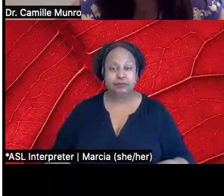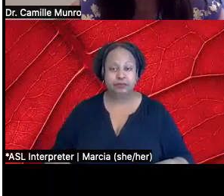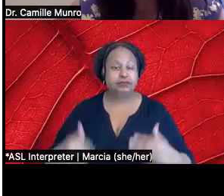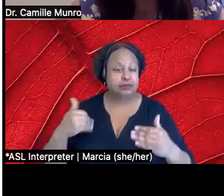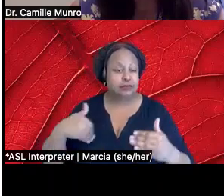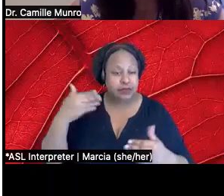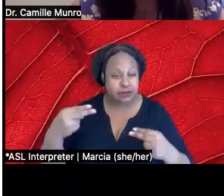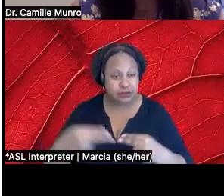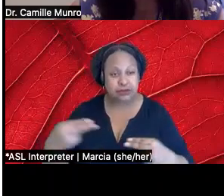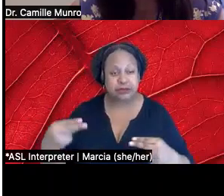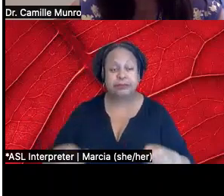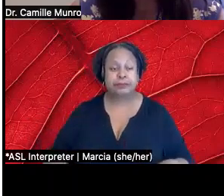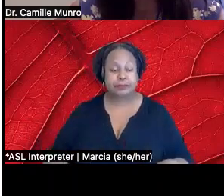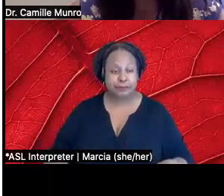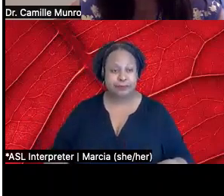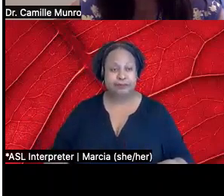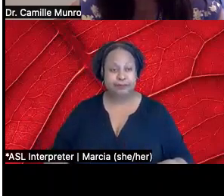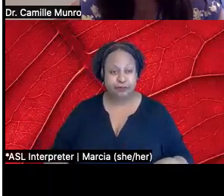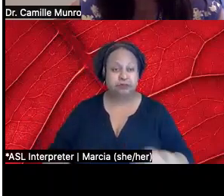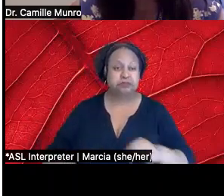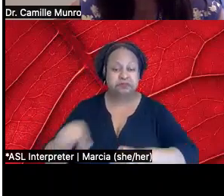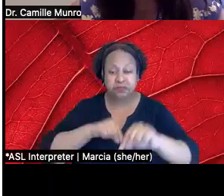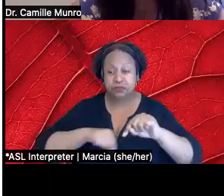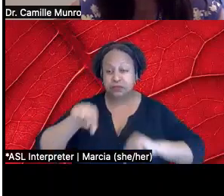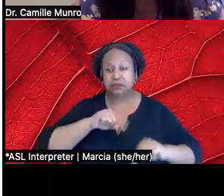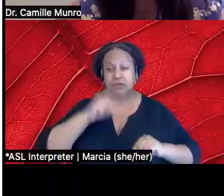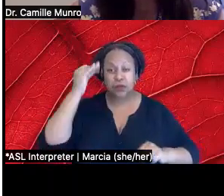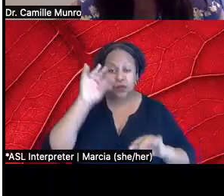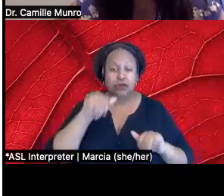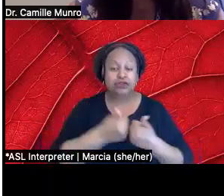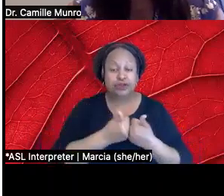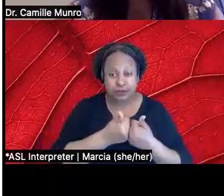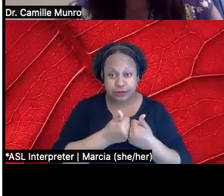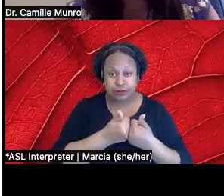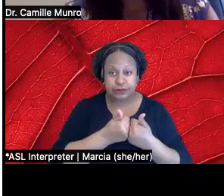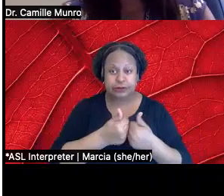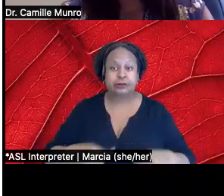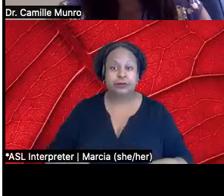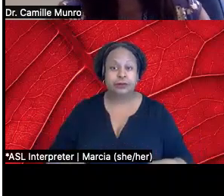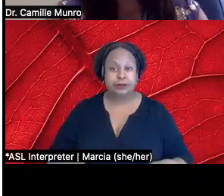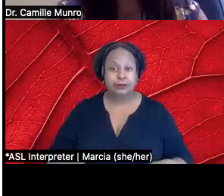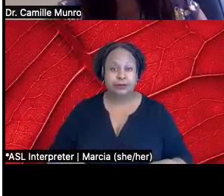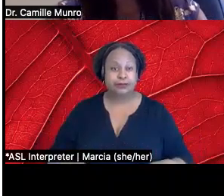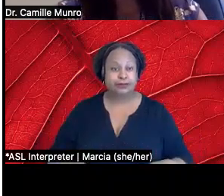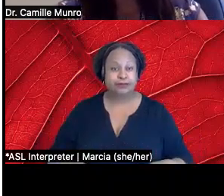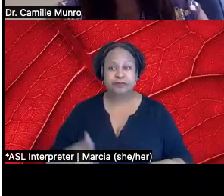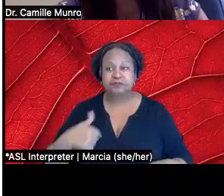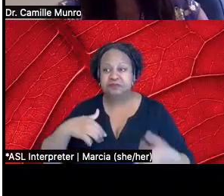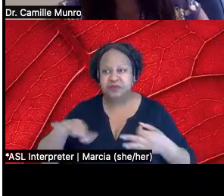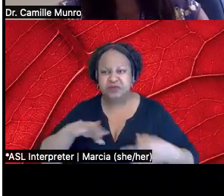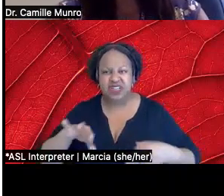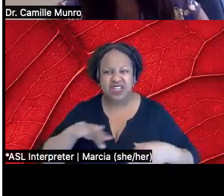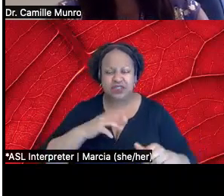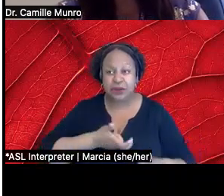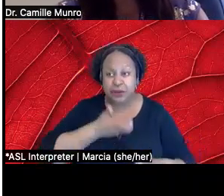So speaking back to challenges , I was mentioning the disclosure and looking for work with accommodations.